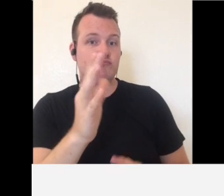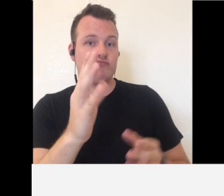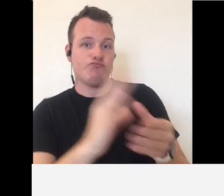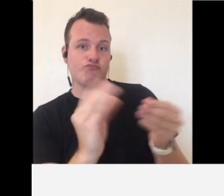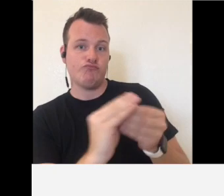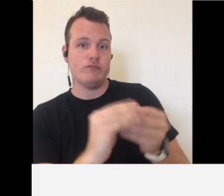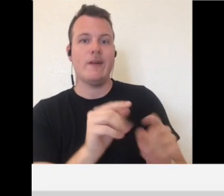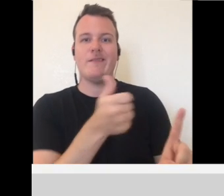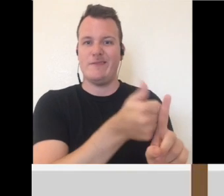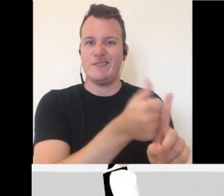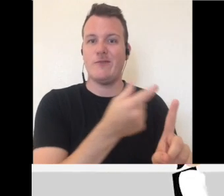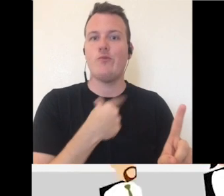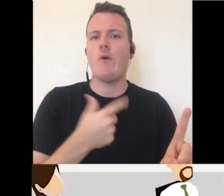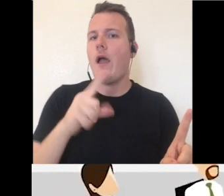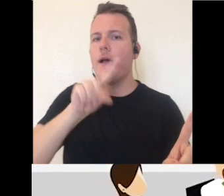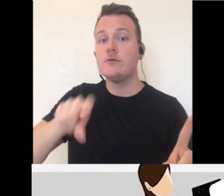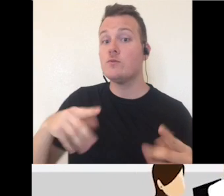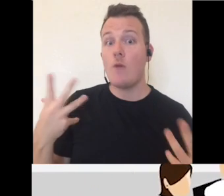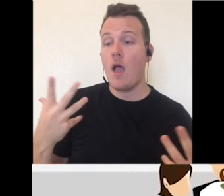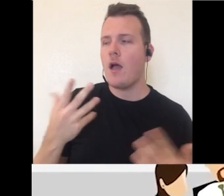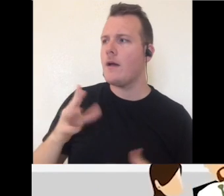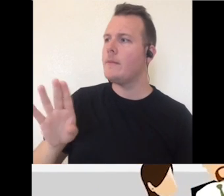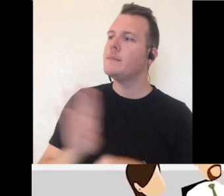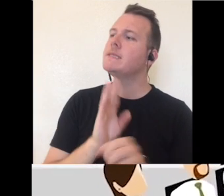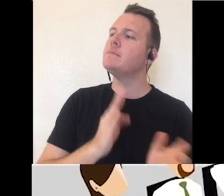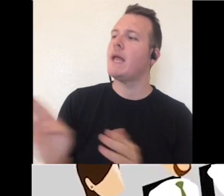pitching your idea to lenders and investors, and you know what they're